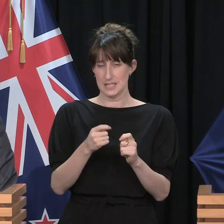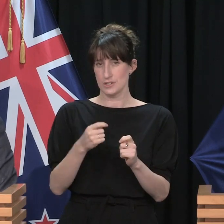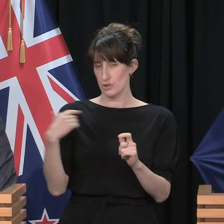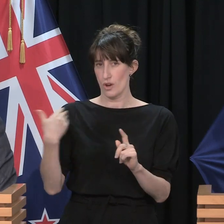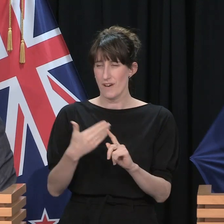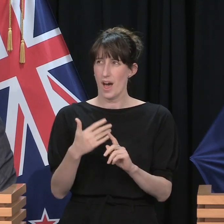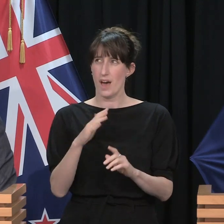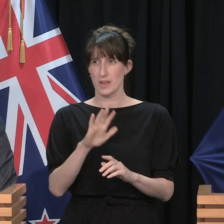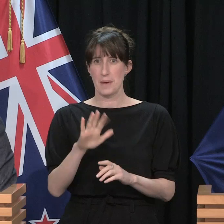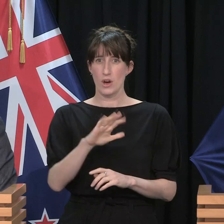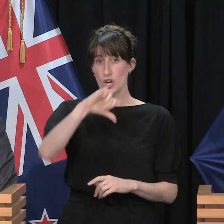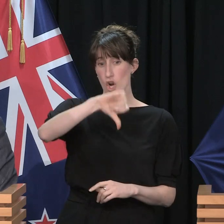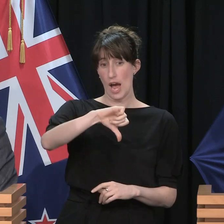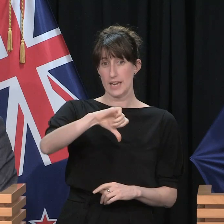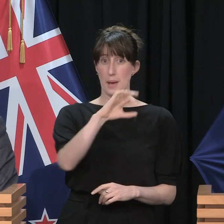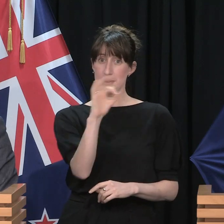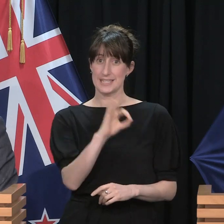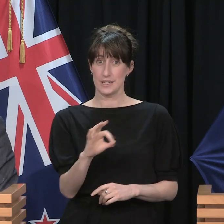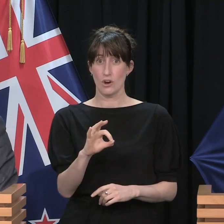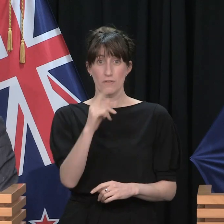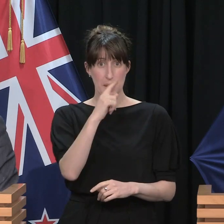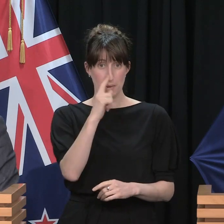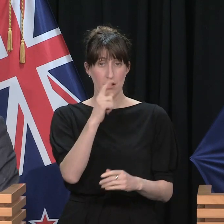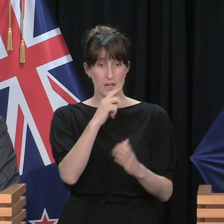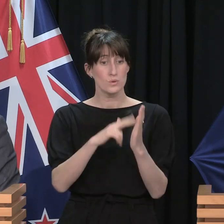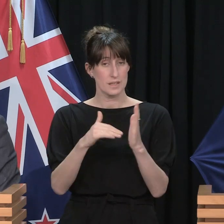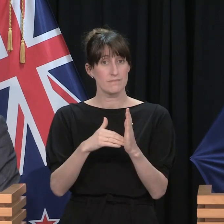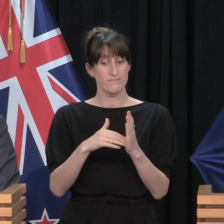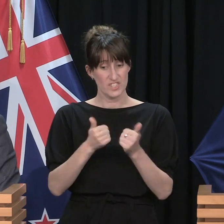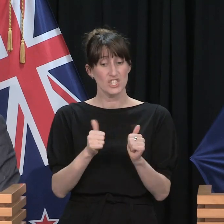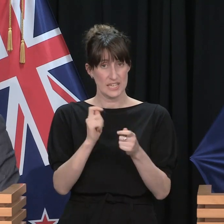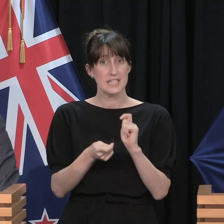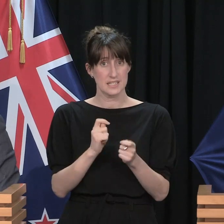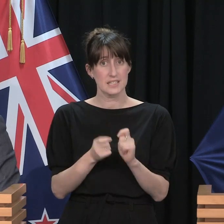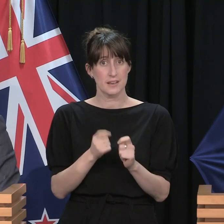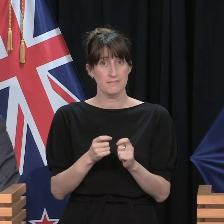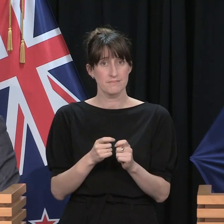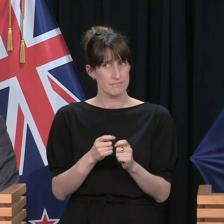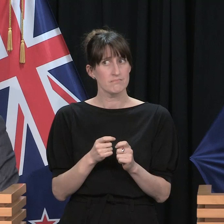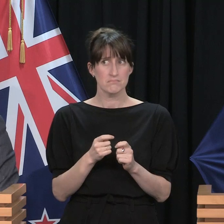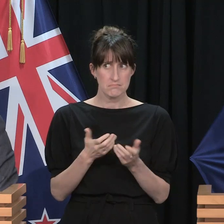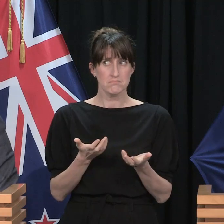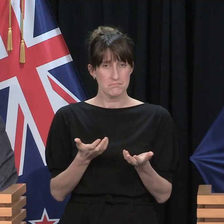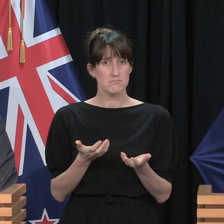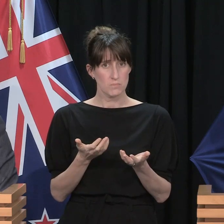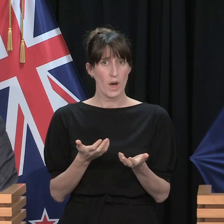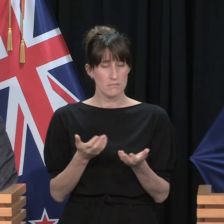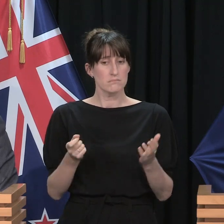Zealand. That means somewhere around there'll be a little bit of double-up around there, but somewhere around 9% of New